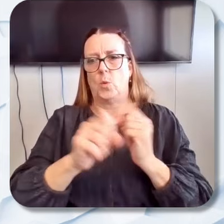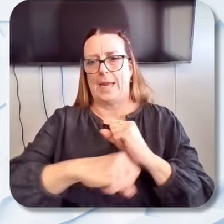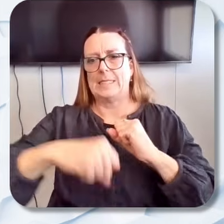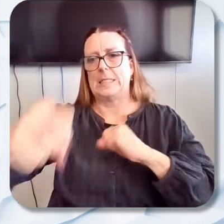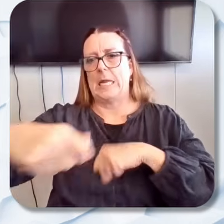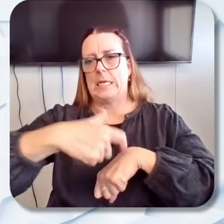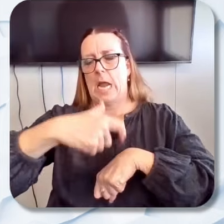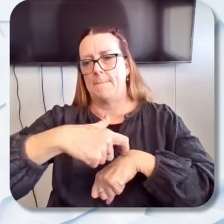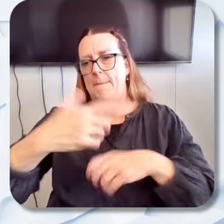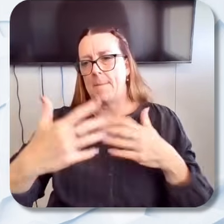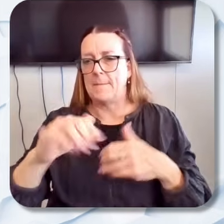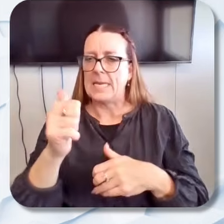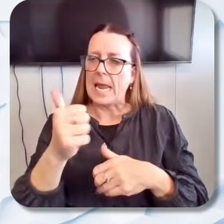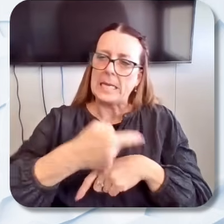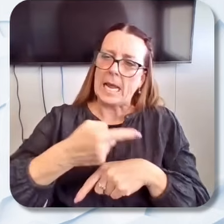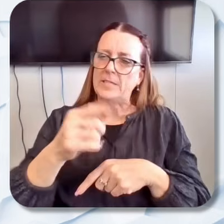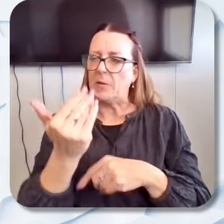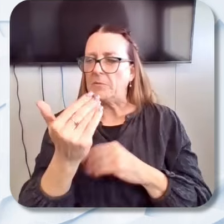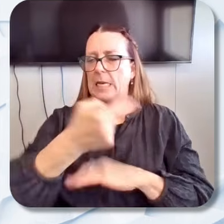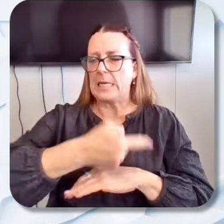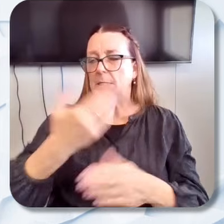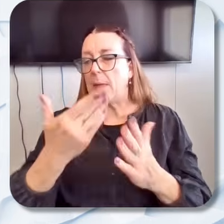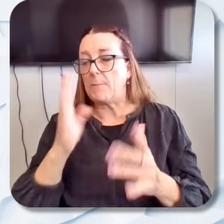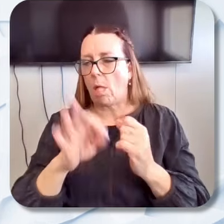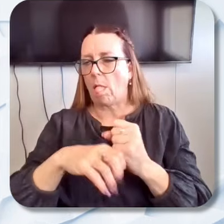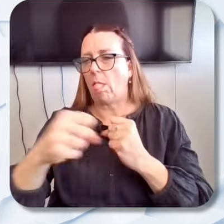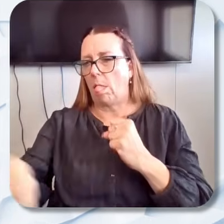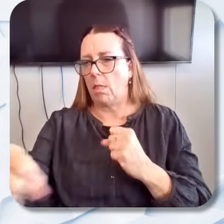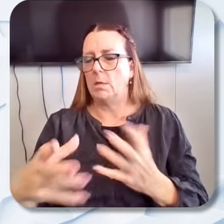Maybe another 10 or 15 days, but we're going to look at it sort of on a case-by-case basis.